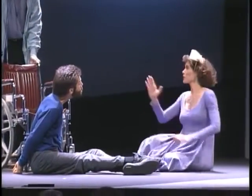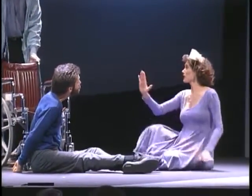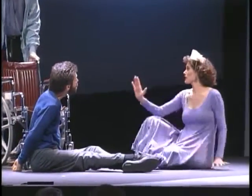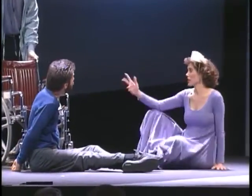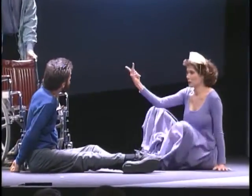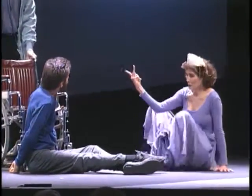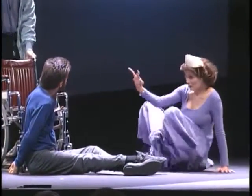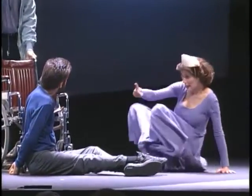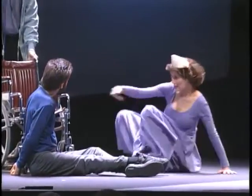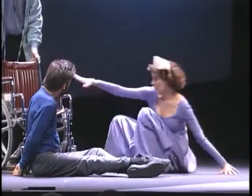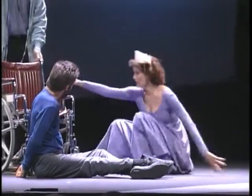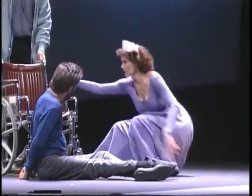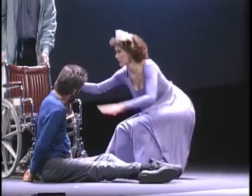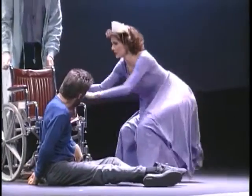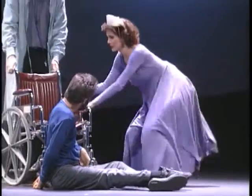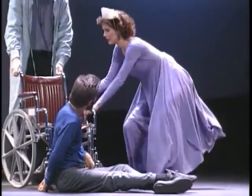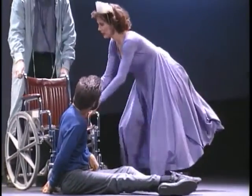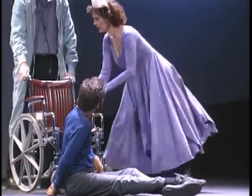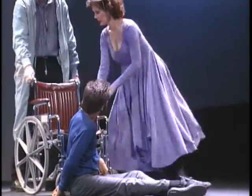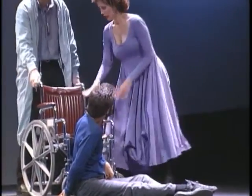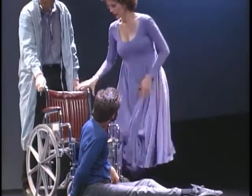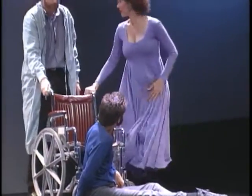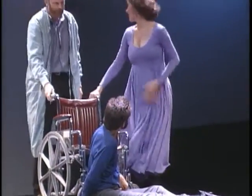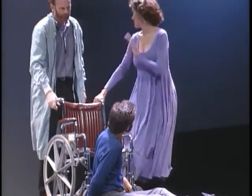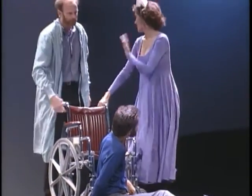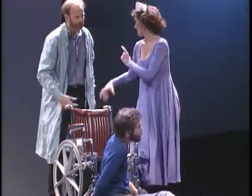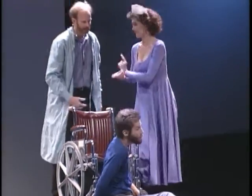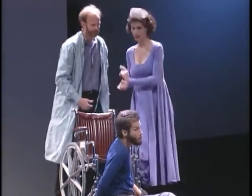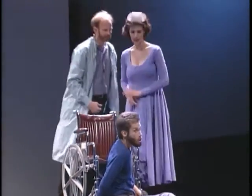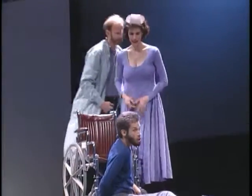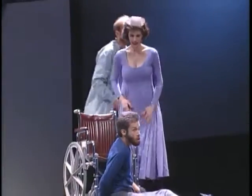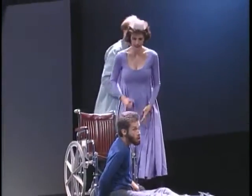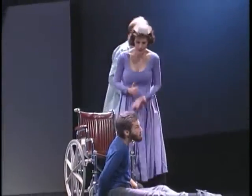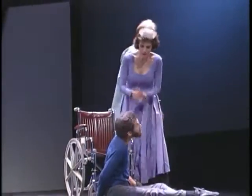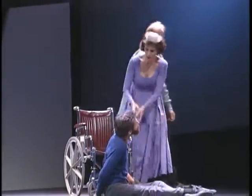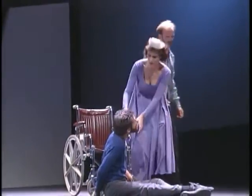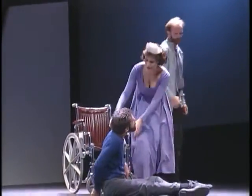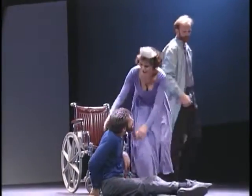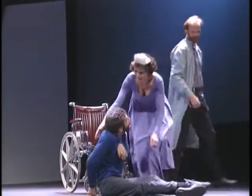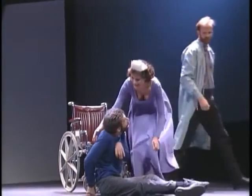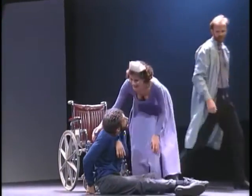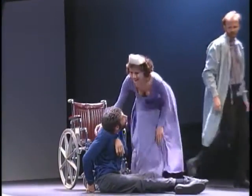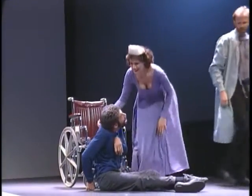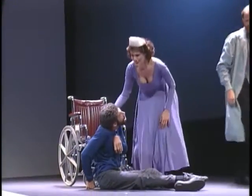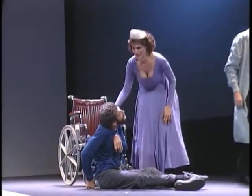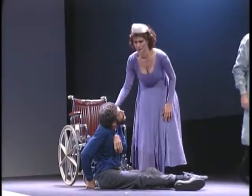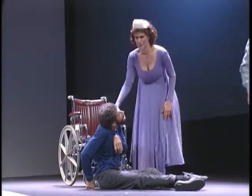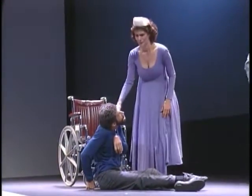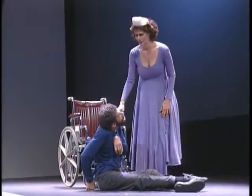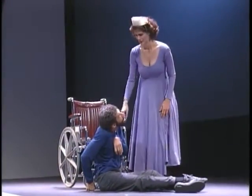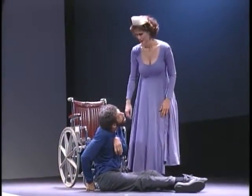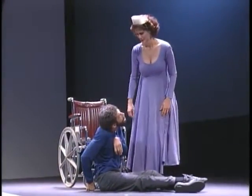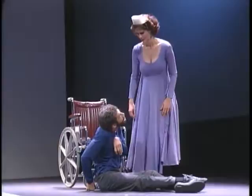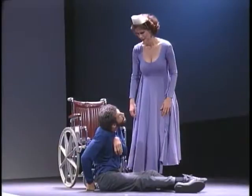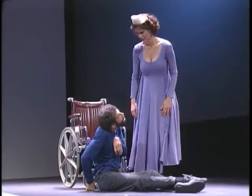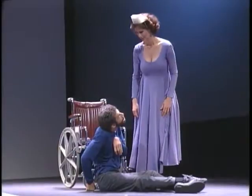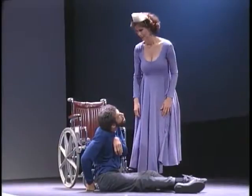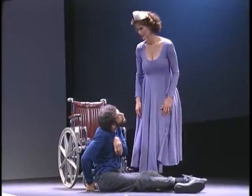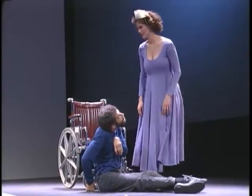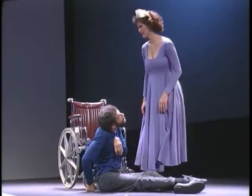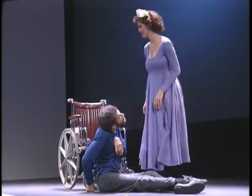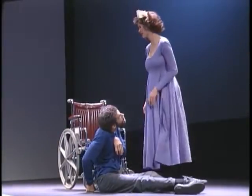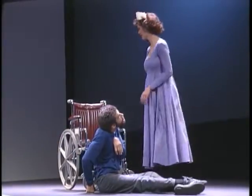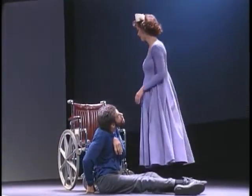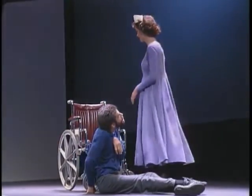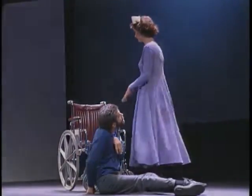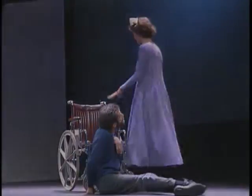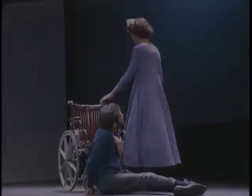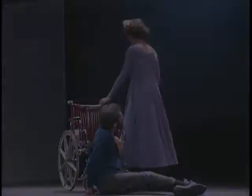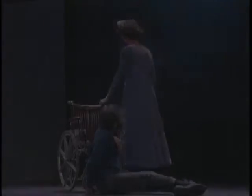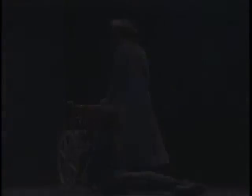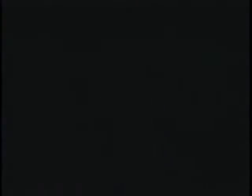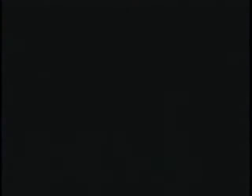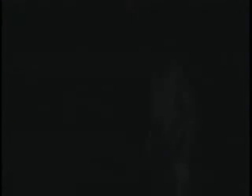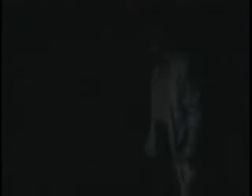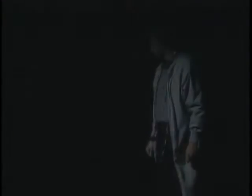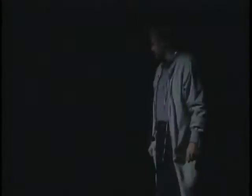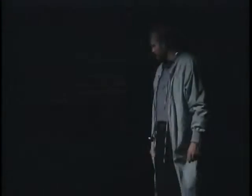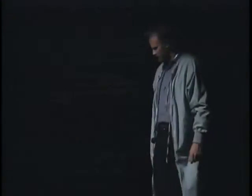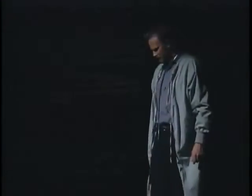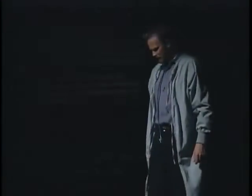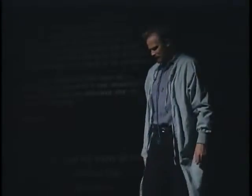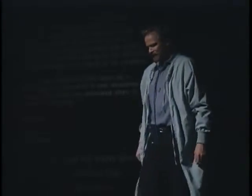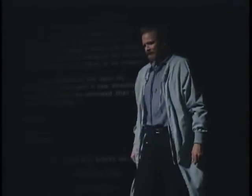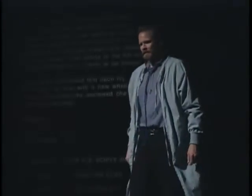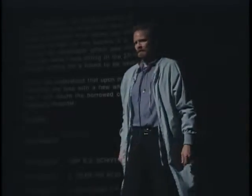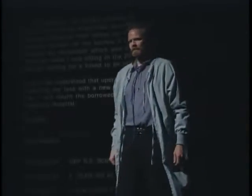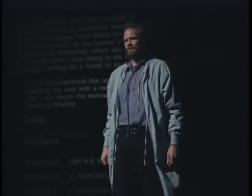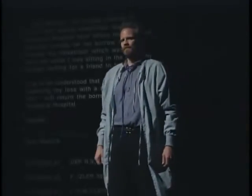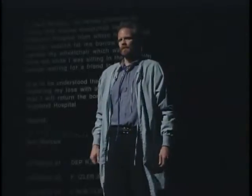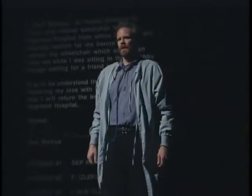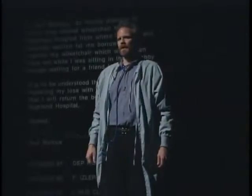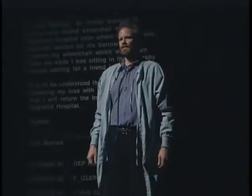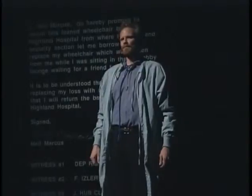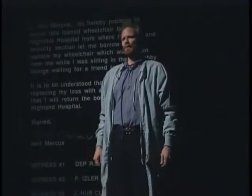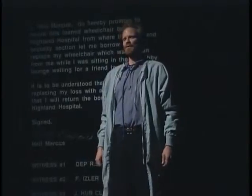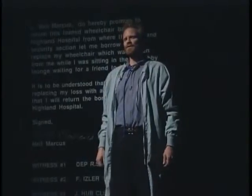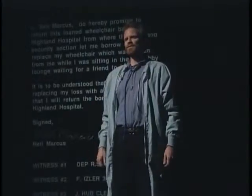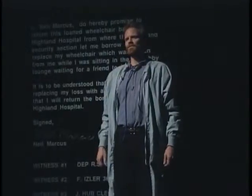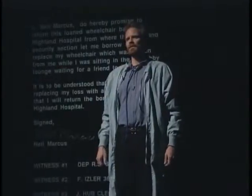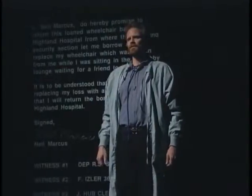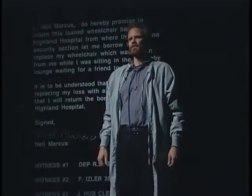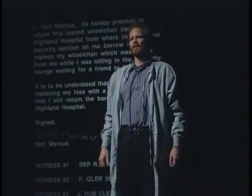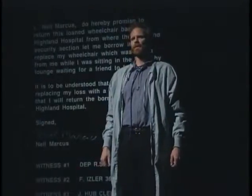wheelchair we'll lend this to you thank you doctor I know Marcus do hereby